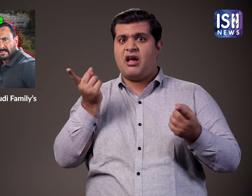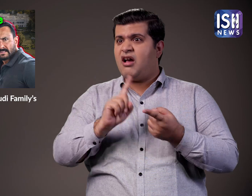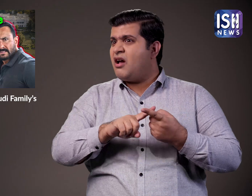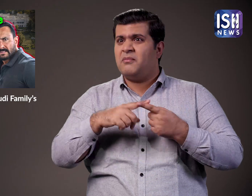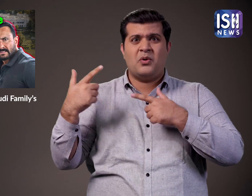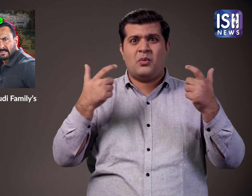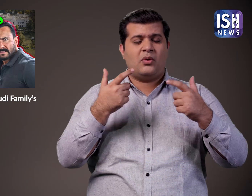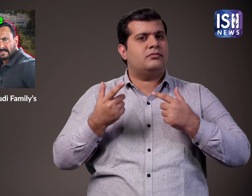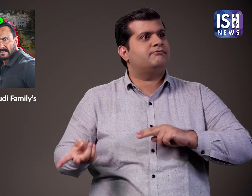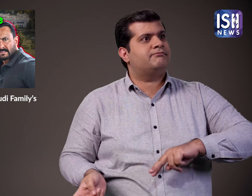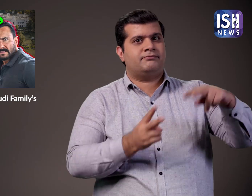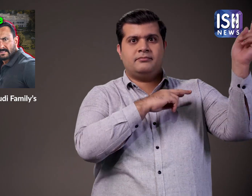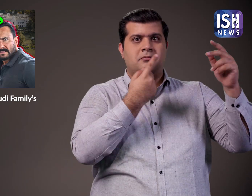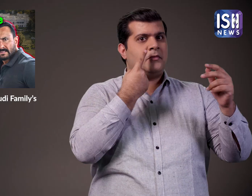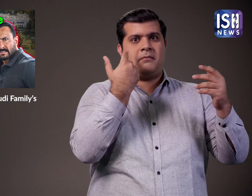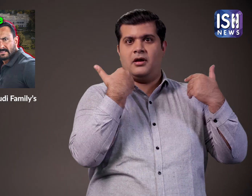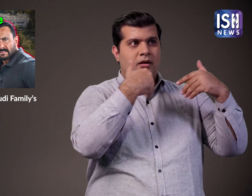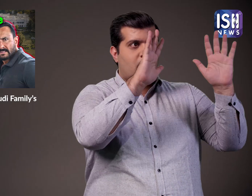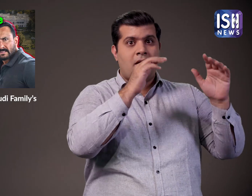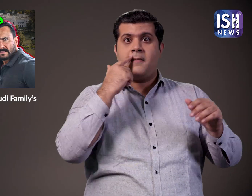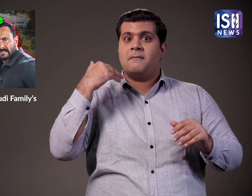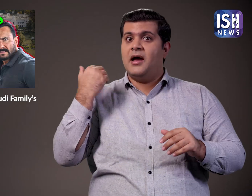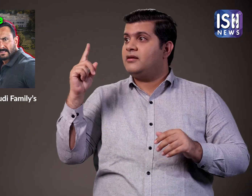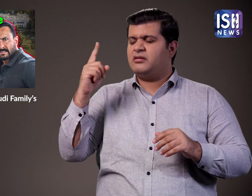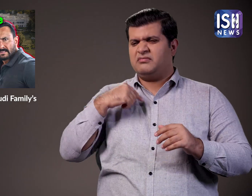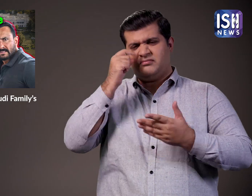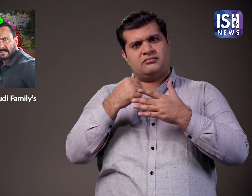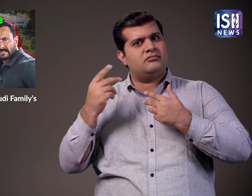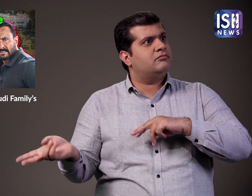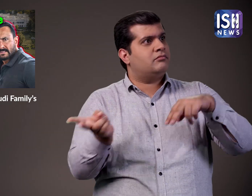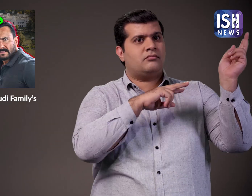When war breaks out, the king and his first son decide to move out of India.